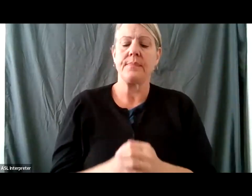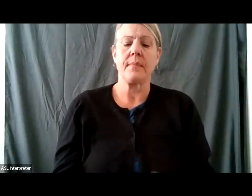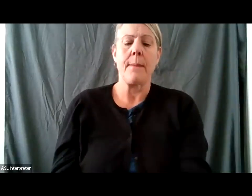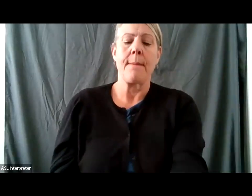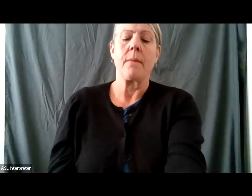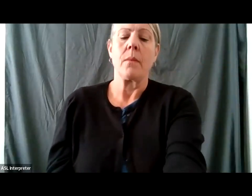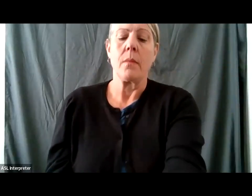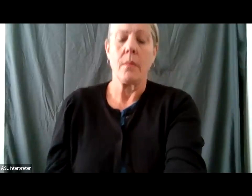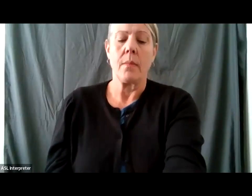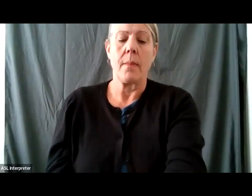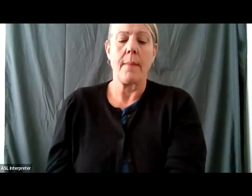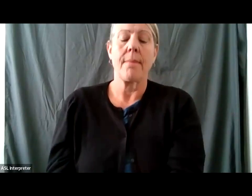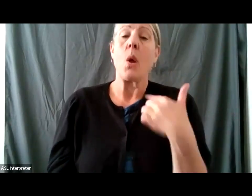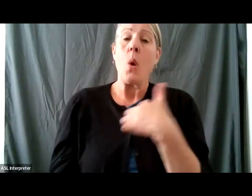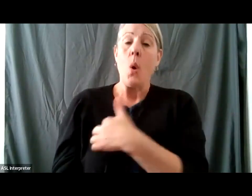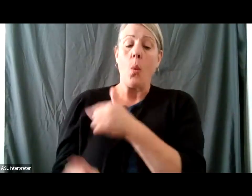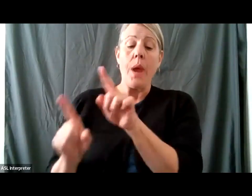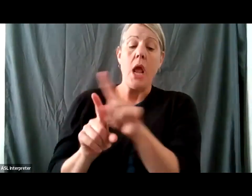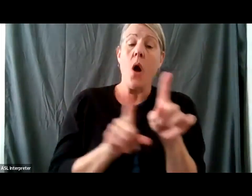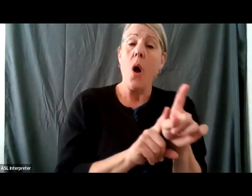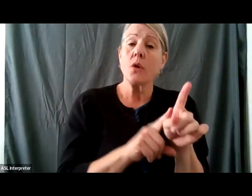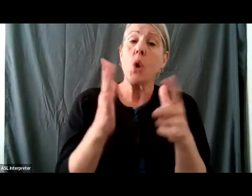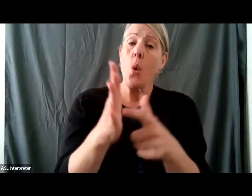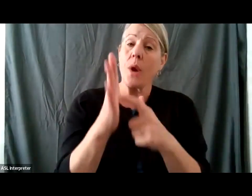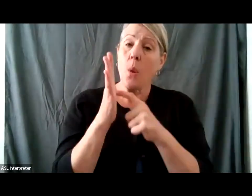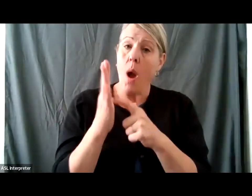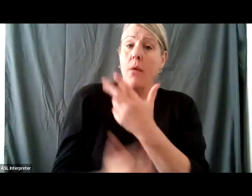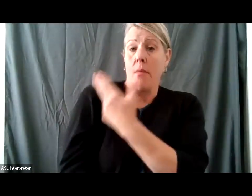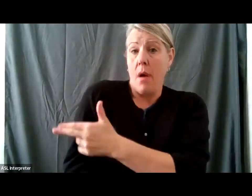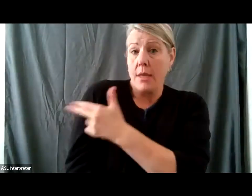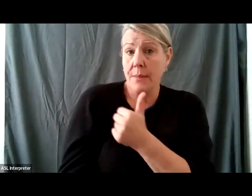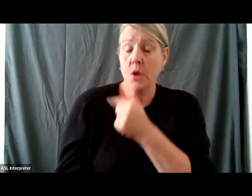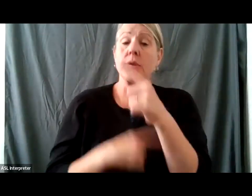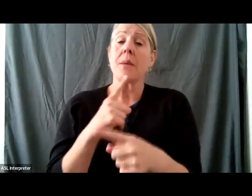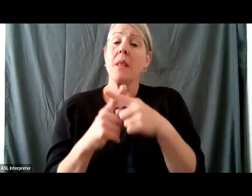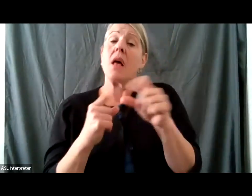We would require that hospitals and other facilities with multiple departments that